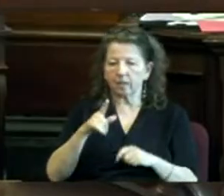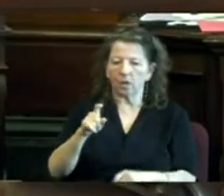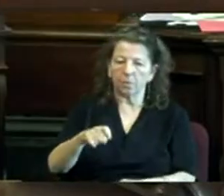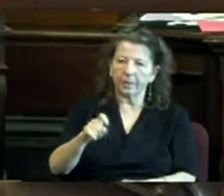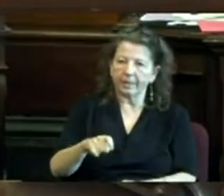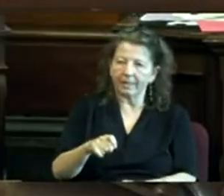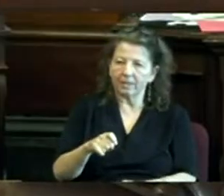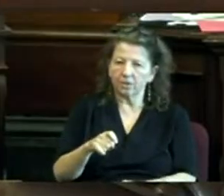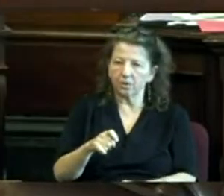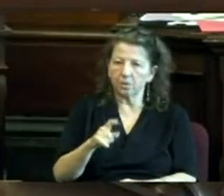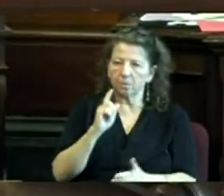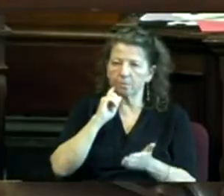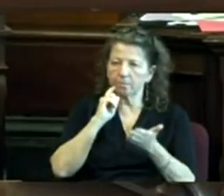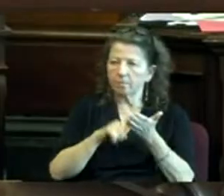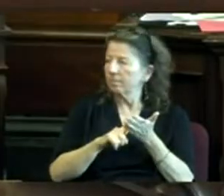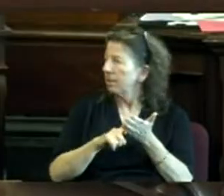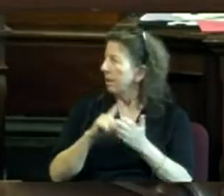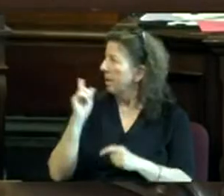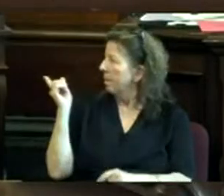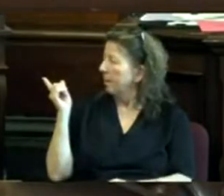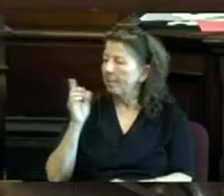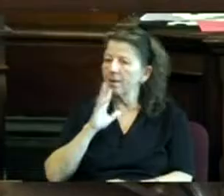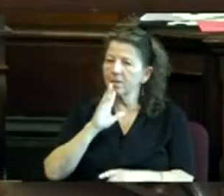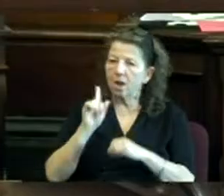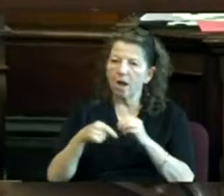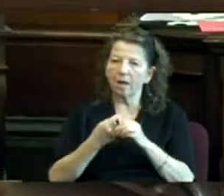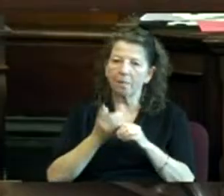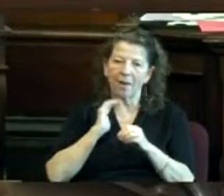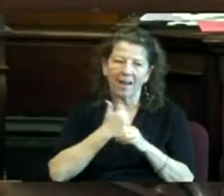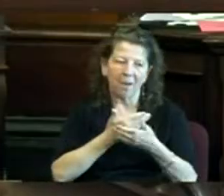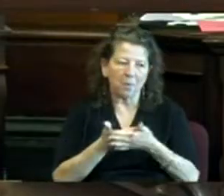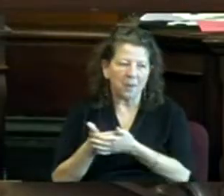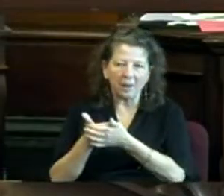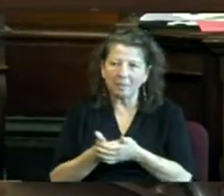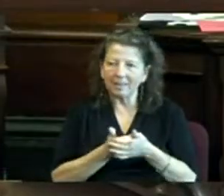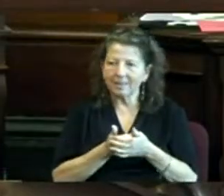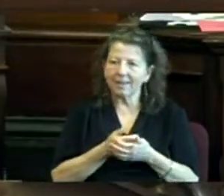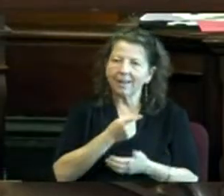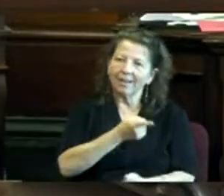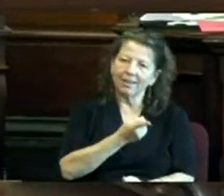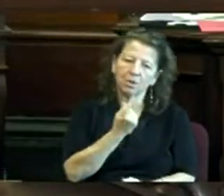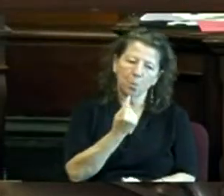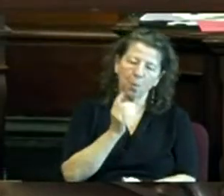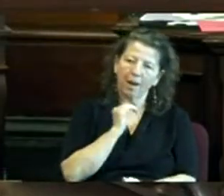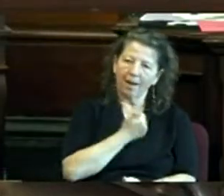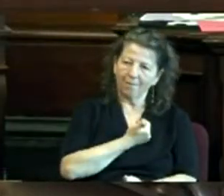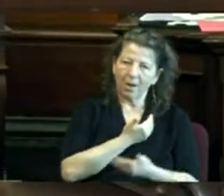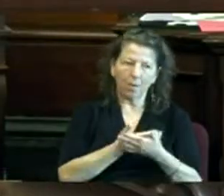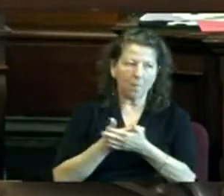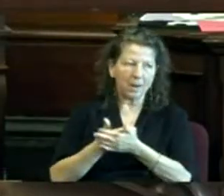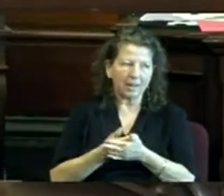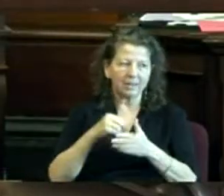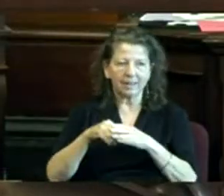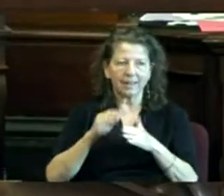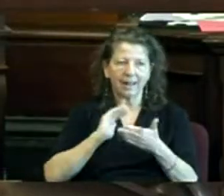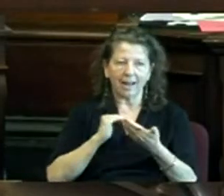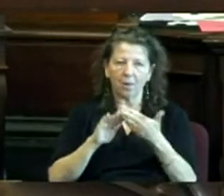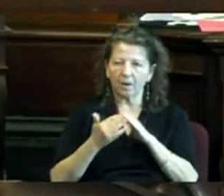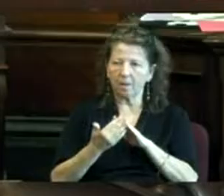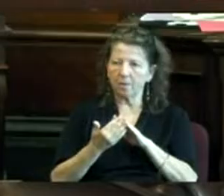a few days ago, and I just was compelled this, you know, we heard Mr. Patterson talking